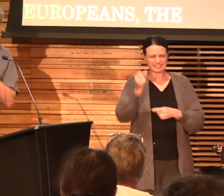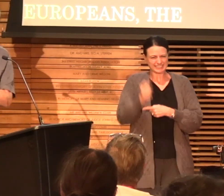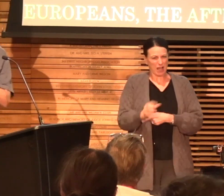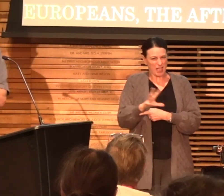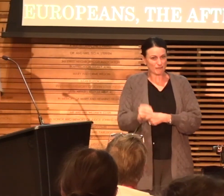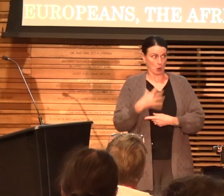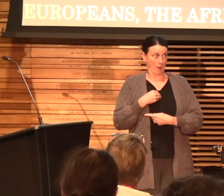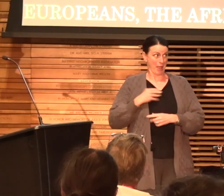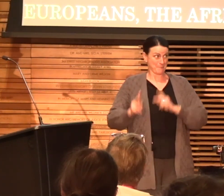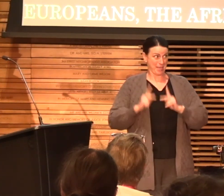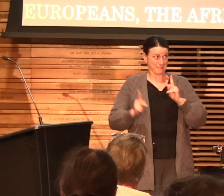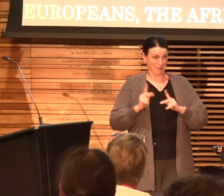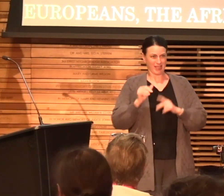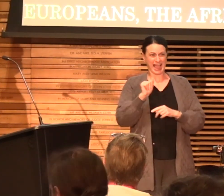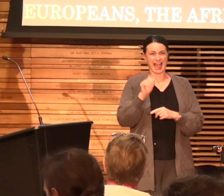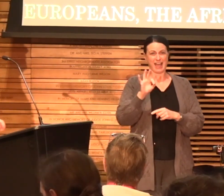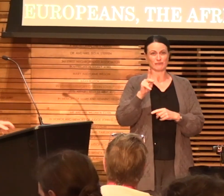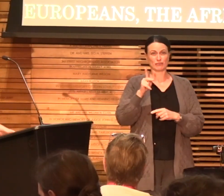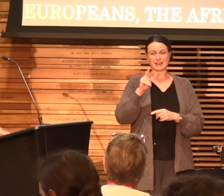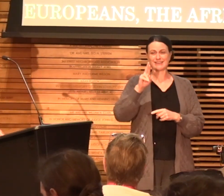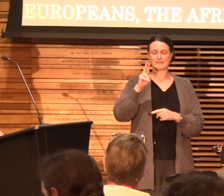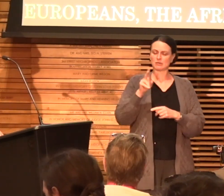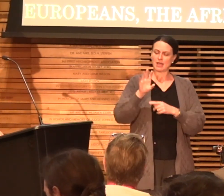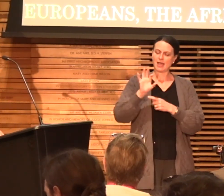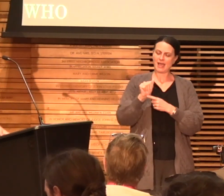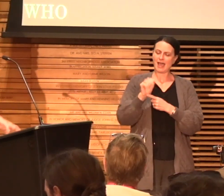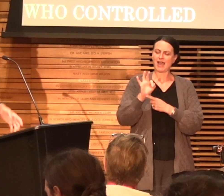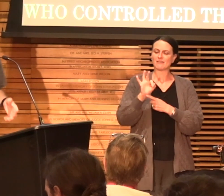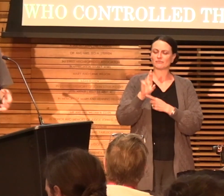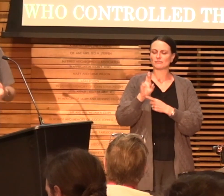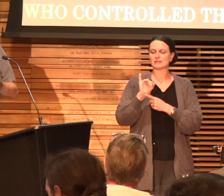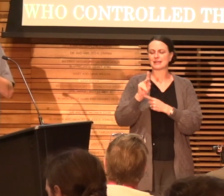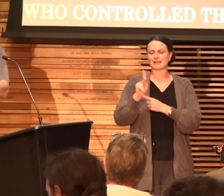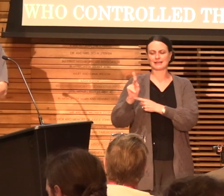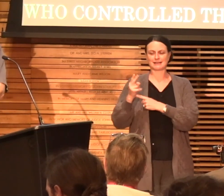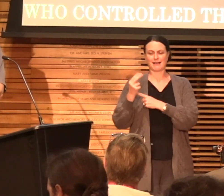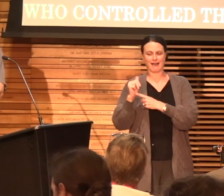who controlled the country had justified apartheid